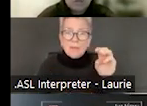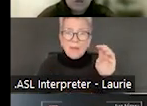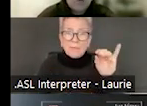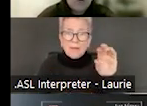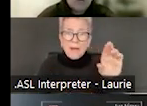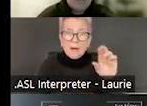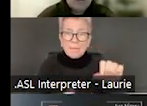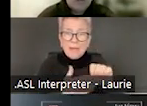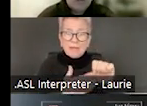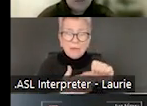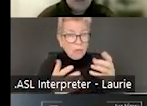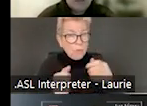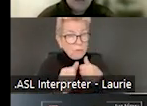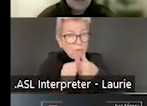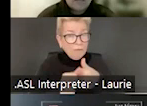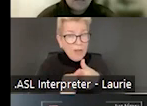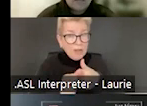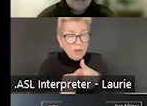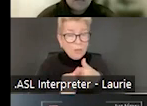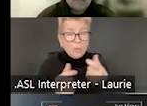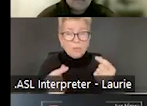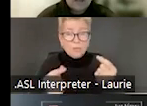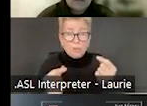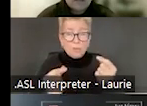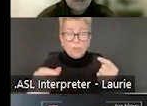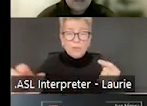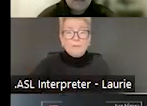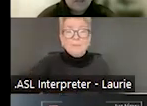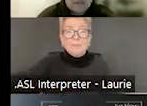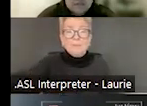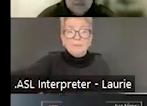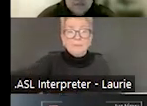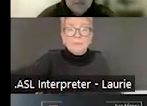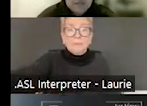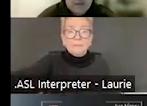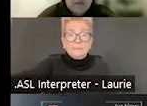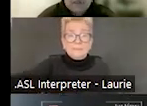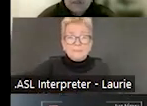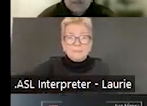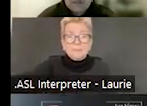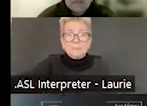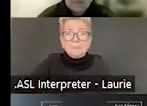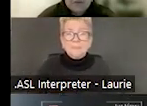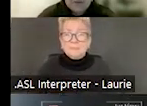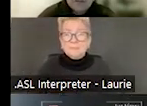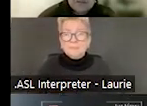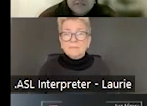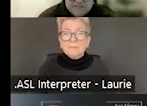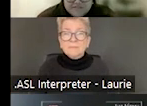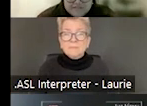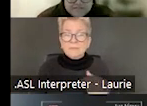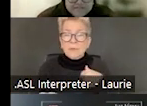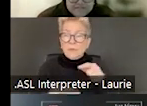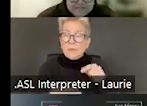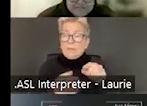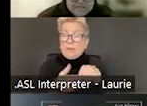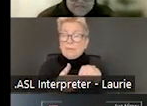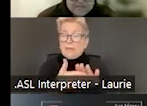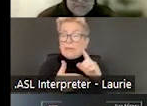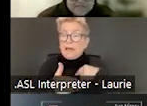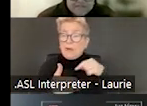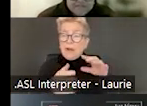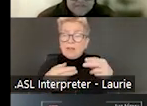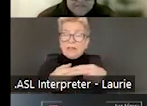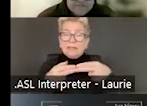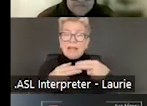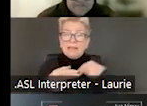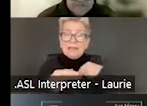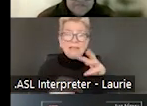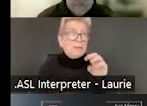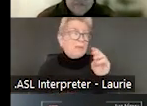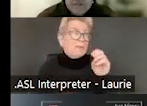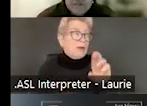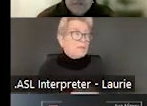along we'll also be dropping the slides and our resource page throughout the webinar.